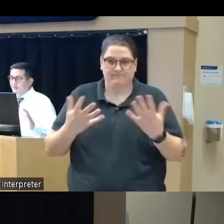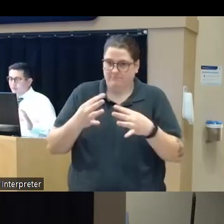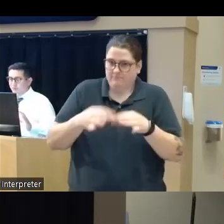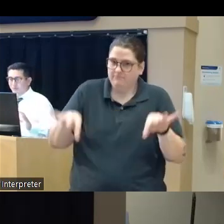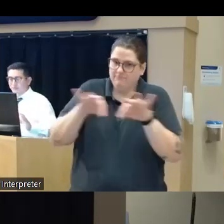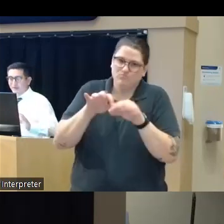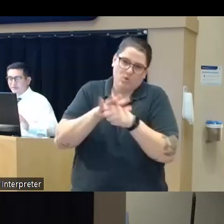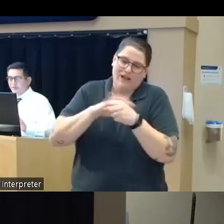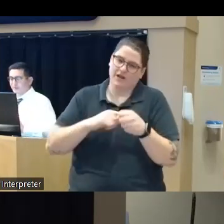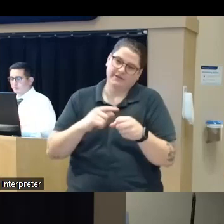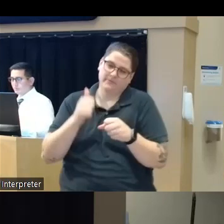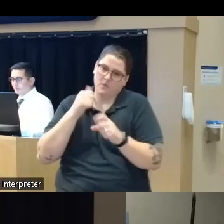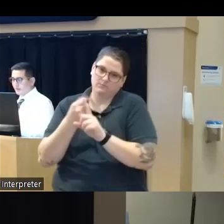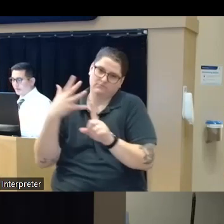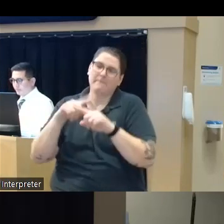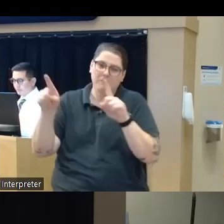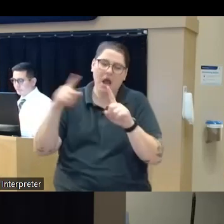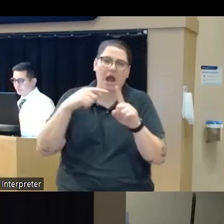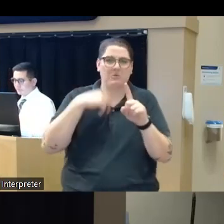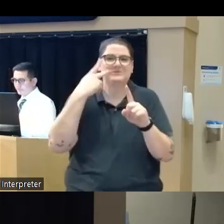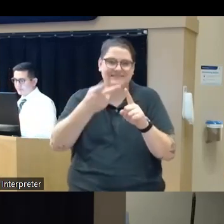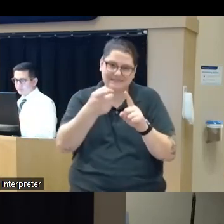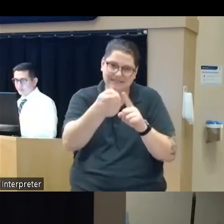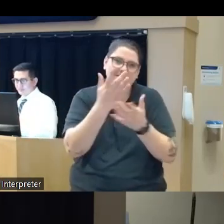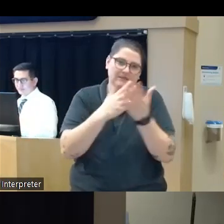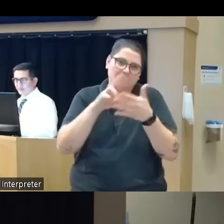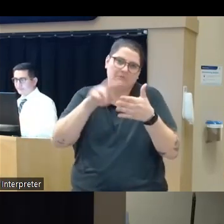brain I'm not going to talk too much about it here although we have some findings related to